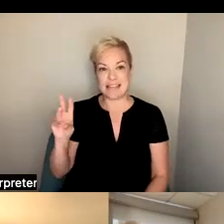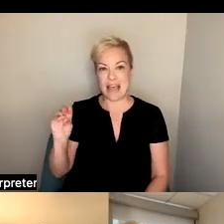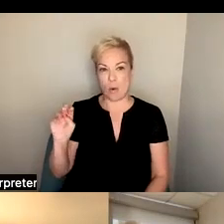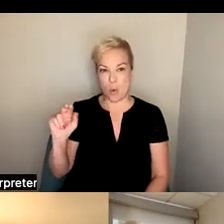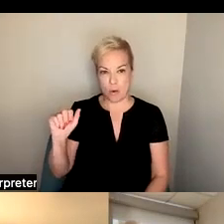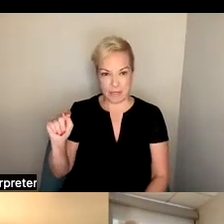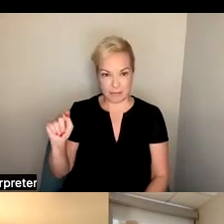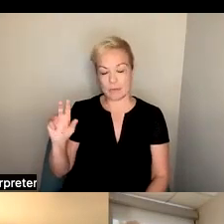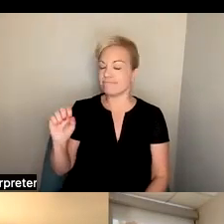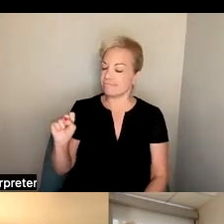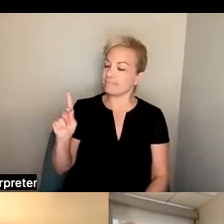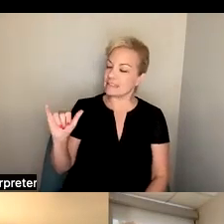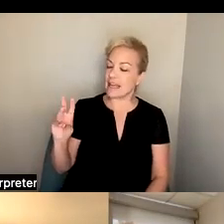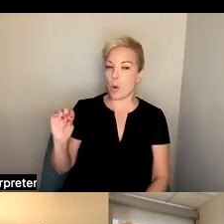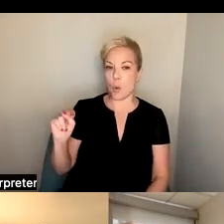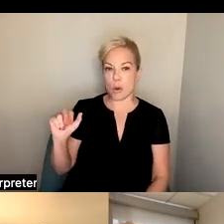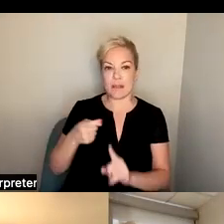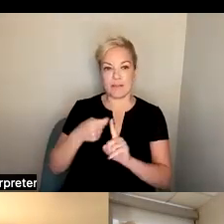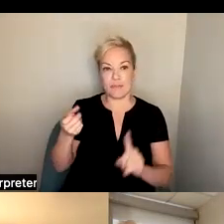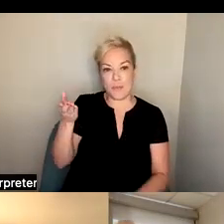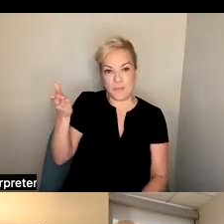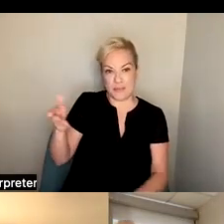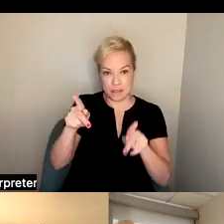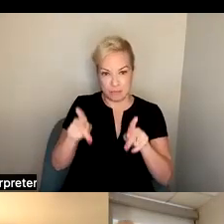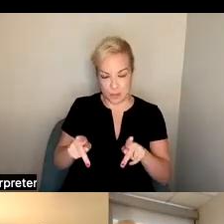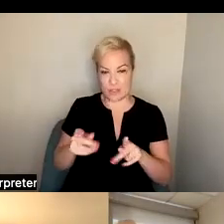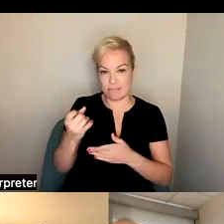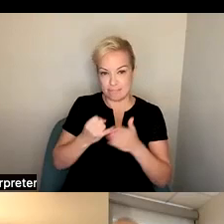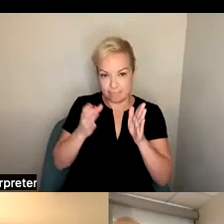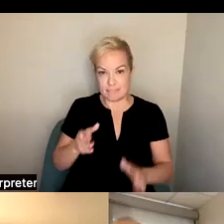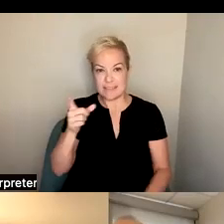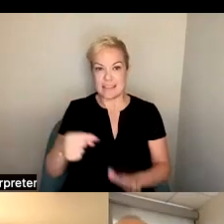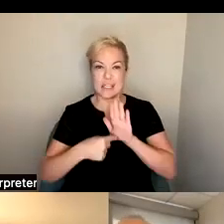part of how he understands and portrays the Haudenosaunee creation story or cosmological